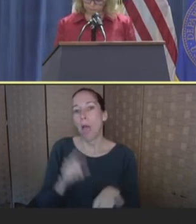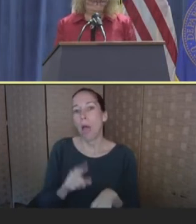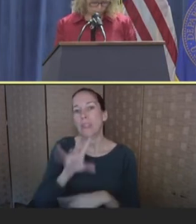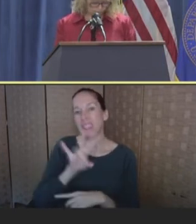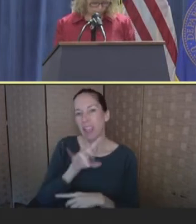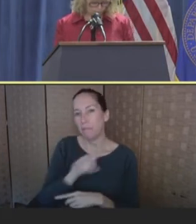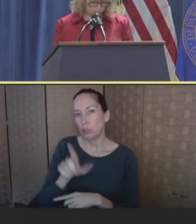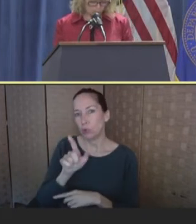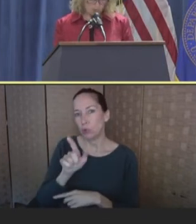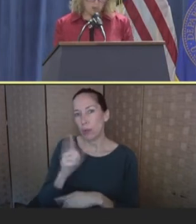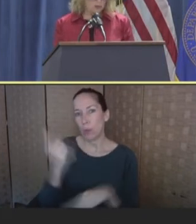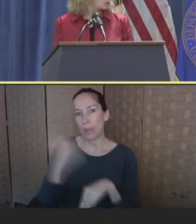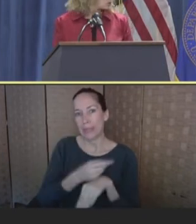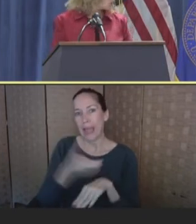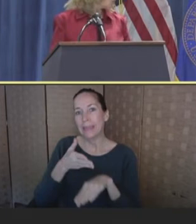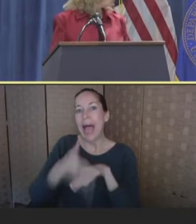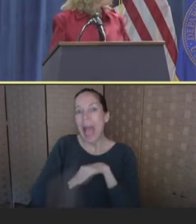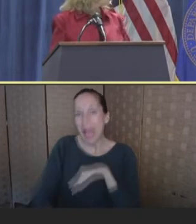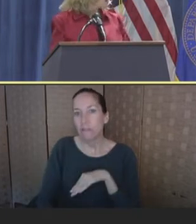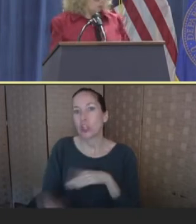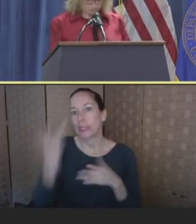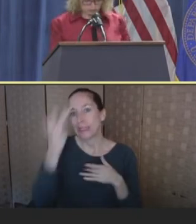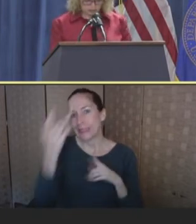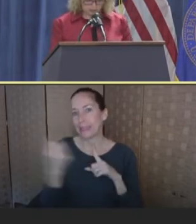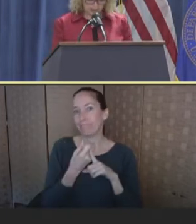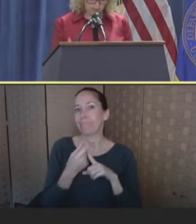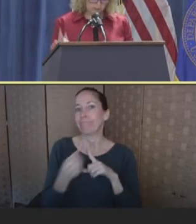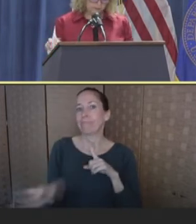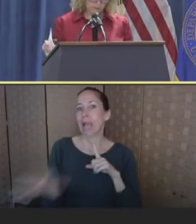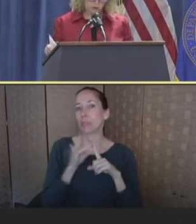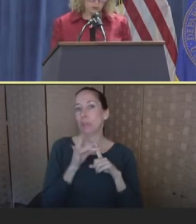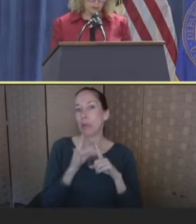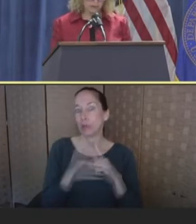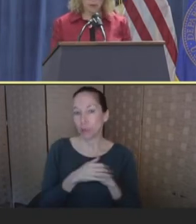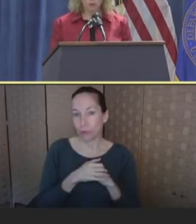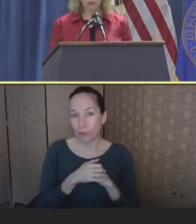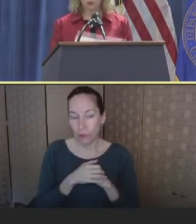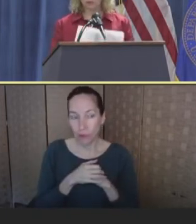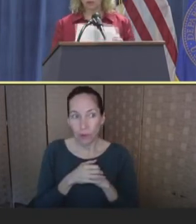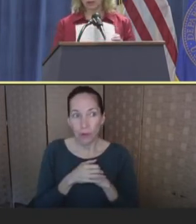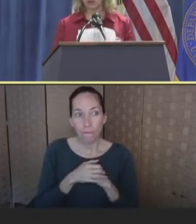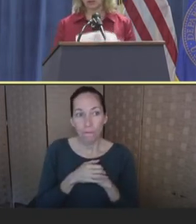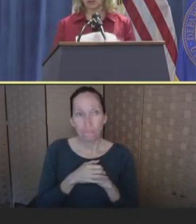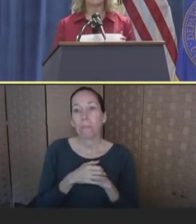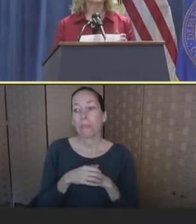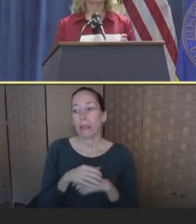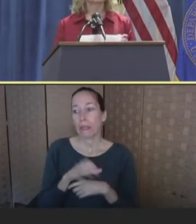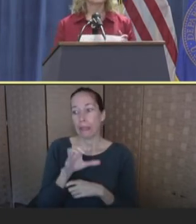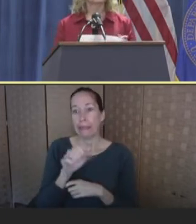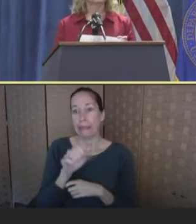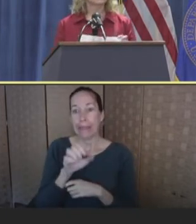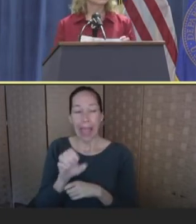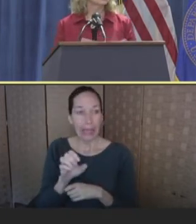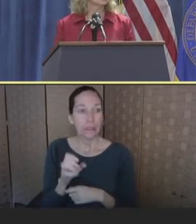So, I'll go to our case very quickly that we were notified of the evening of Monday,